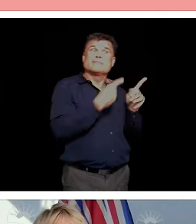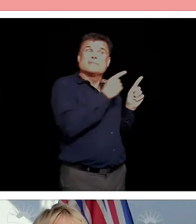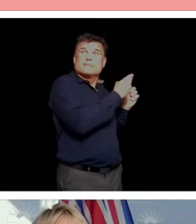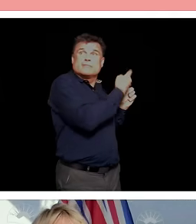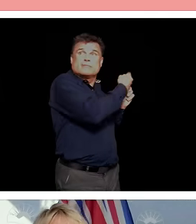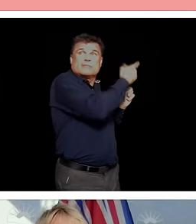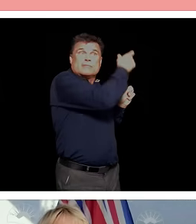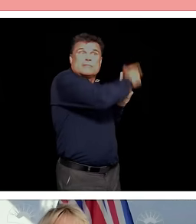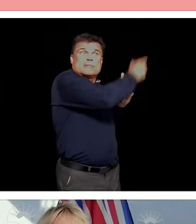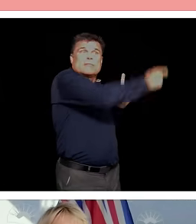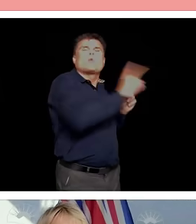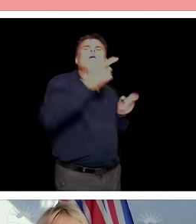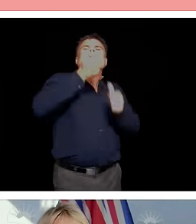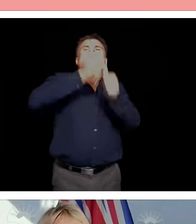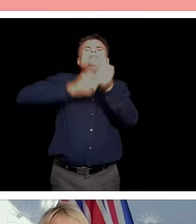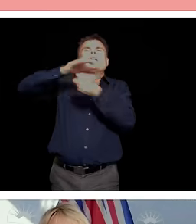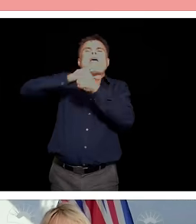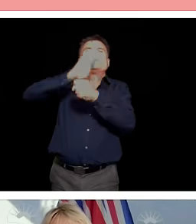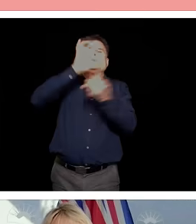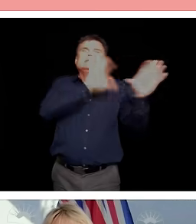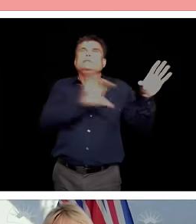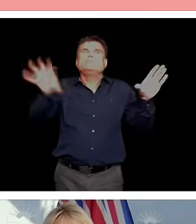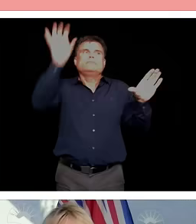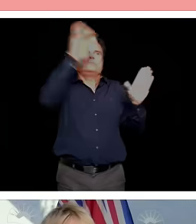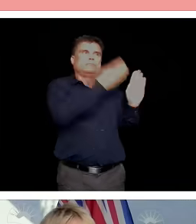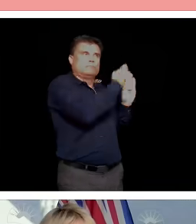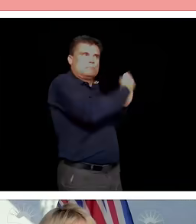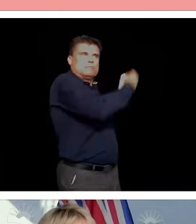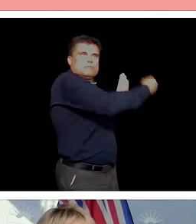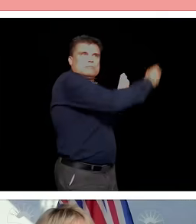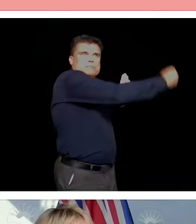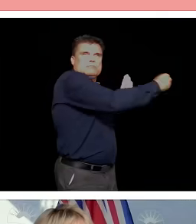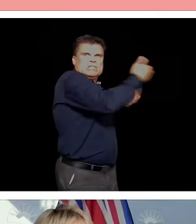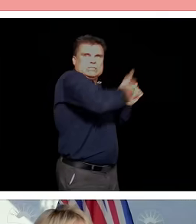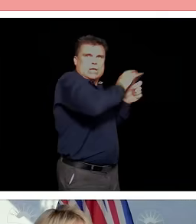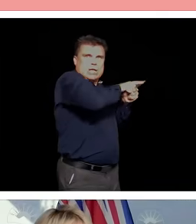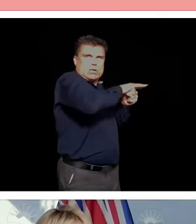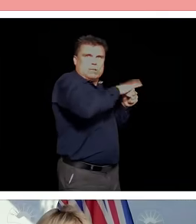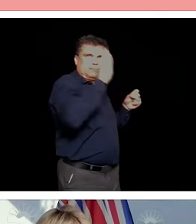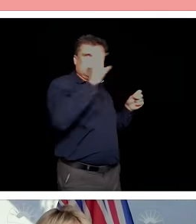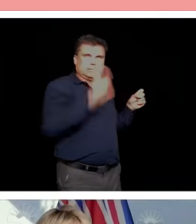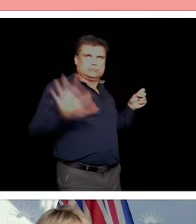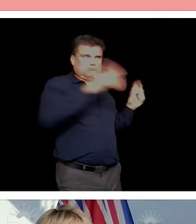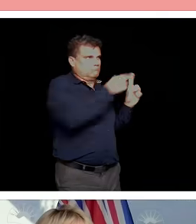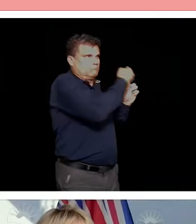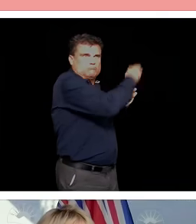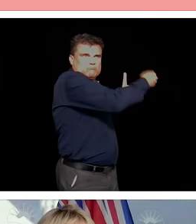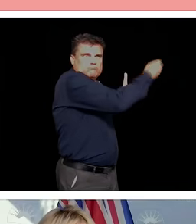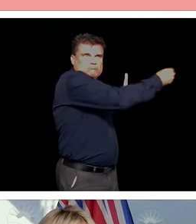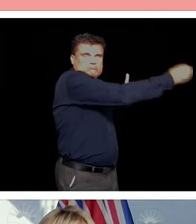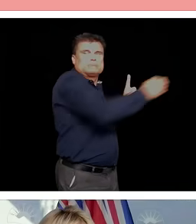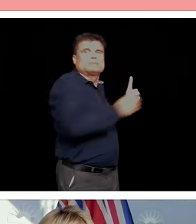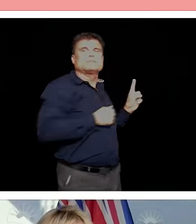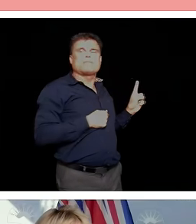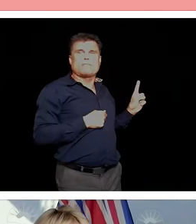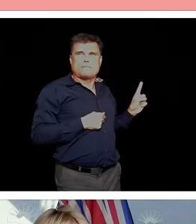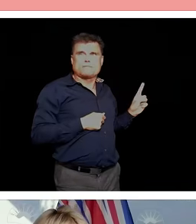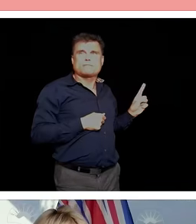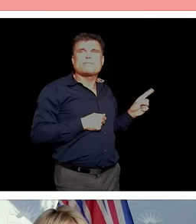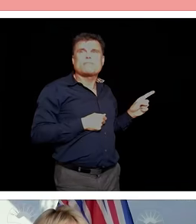This is a good representation of what is happening in the face of the pandemic that we are in